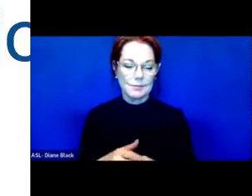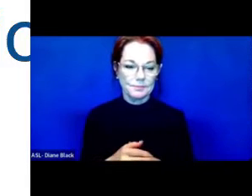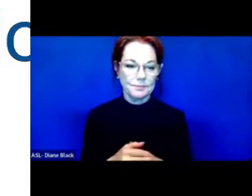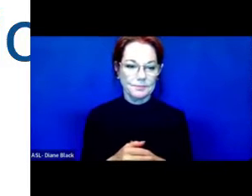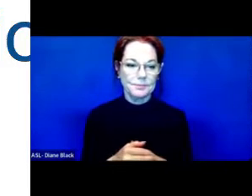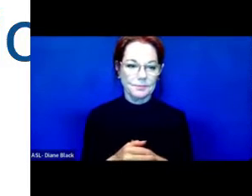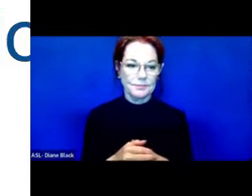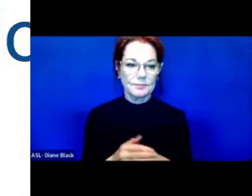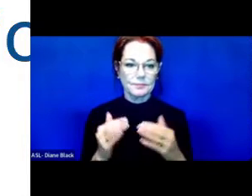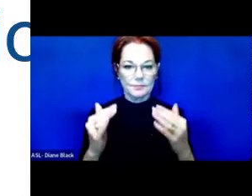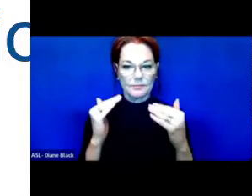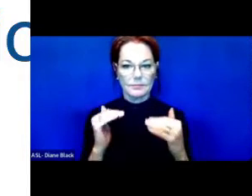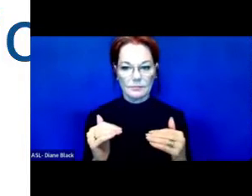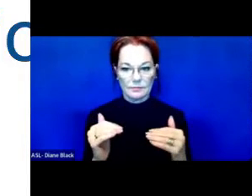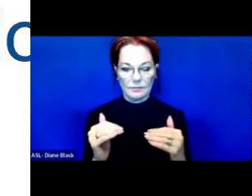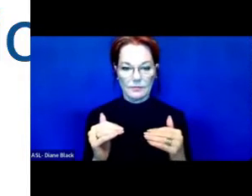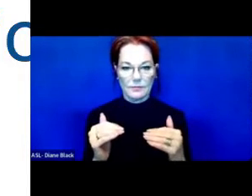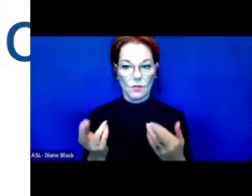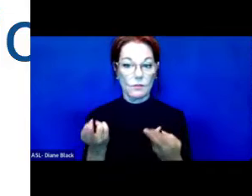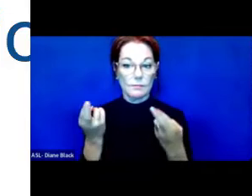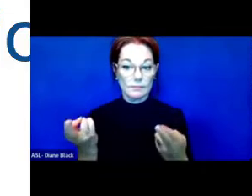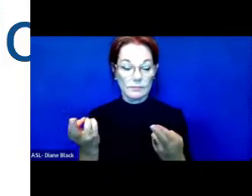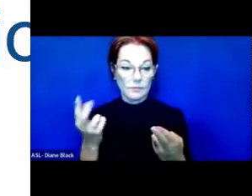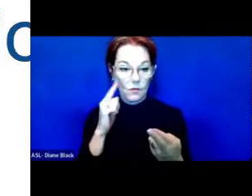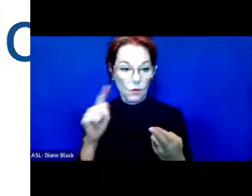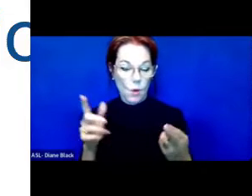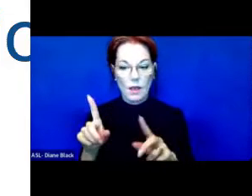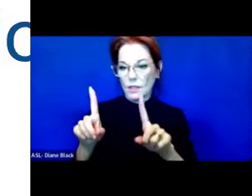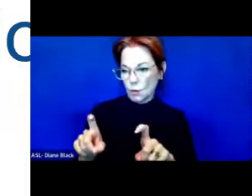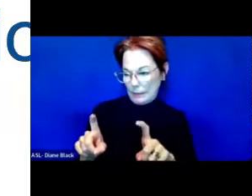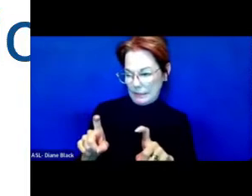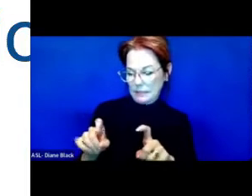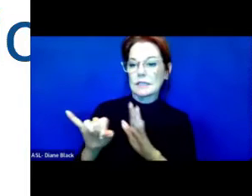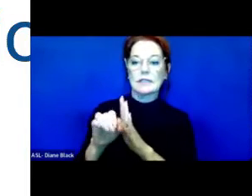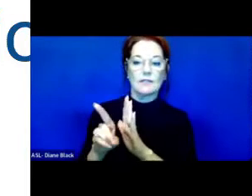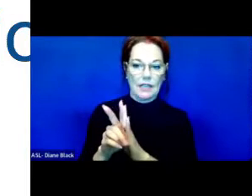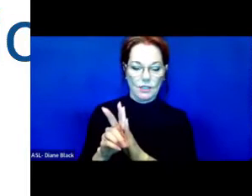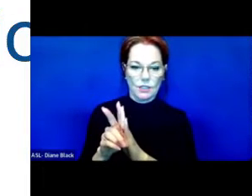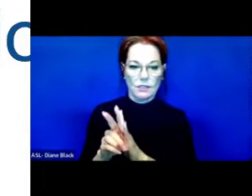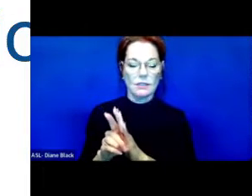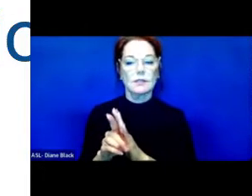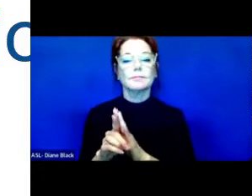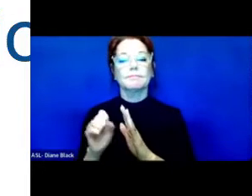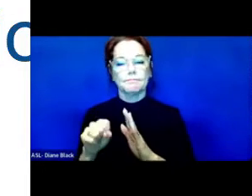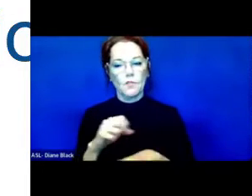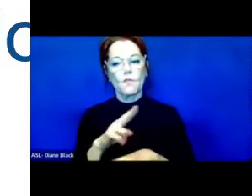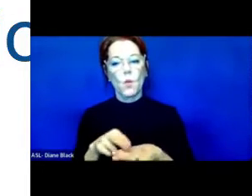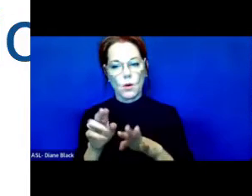So the next recommendation is around screening and identification. Of course, it's important that we prioritize,